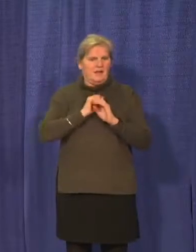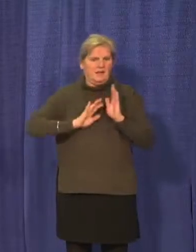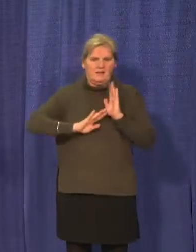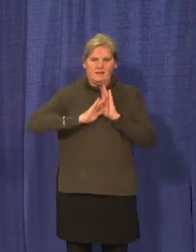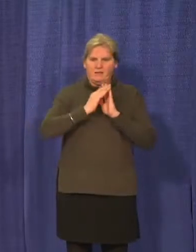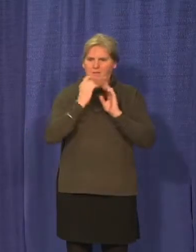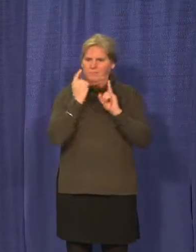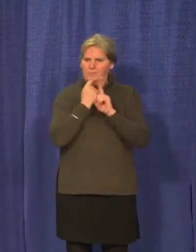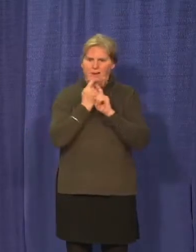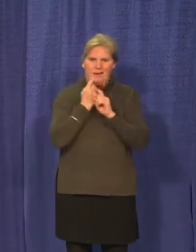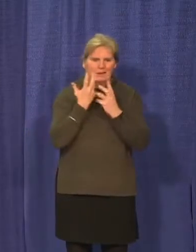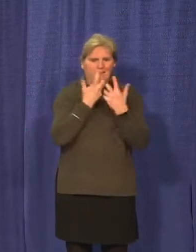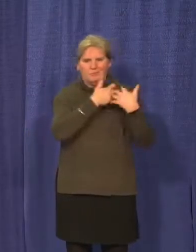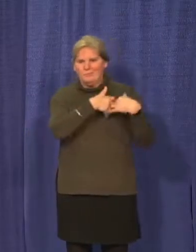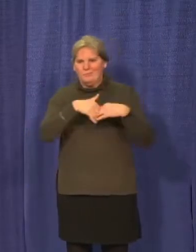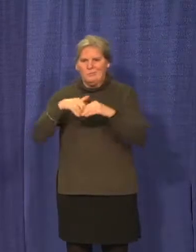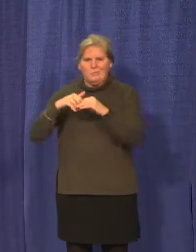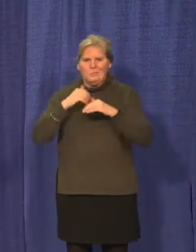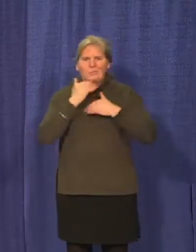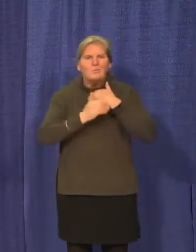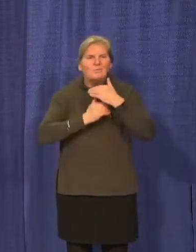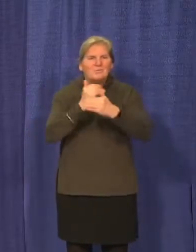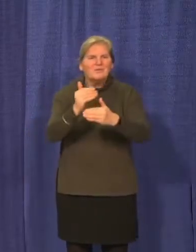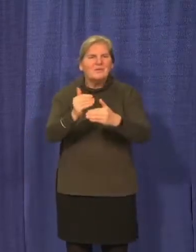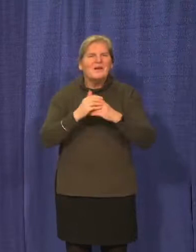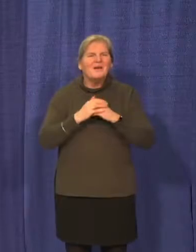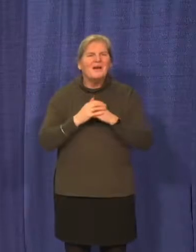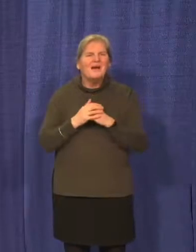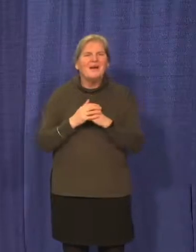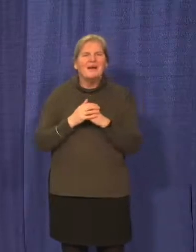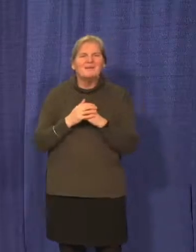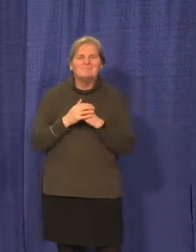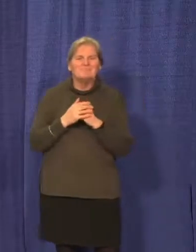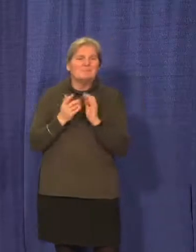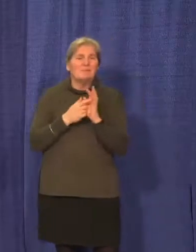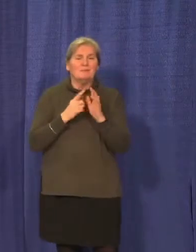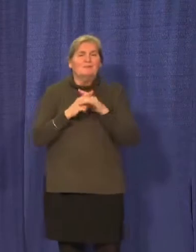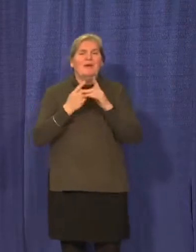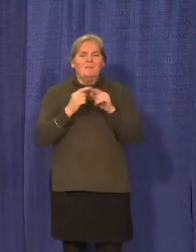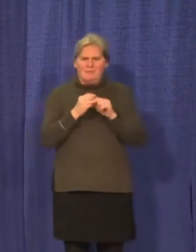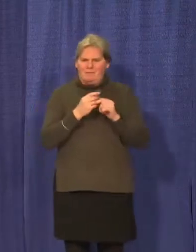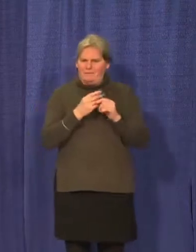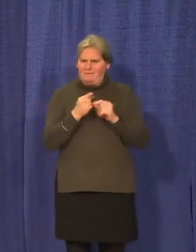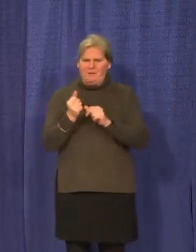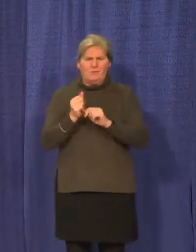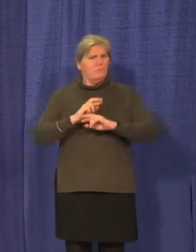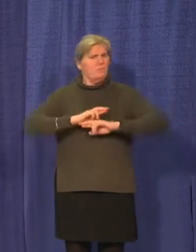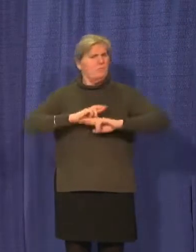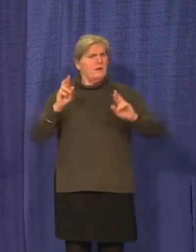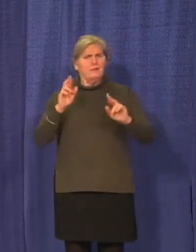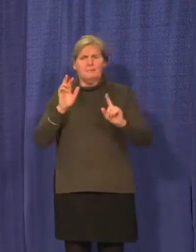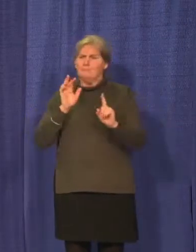day, moving forward and working through those things that come up along the way. But we are there.